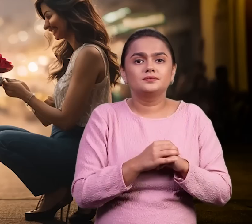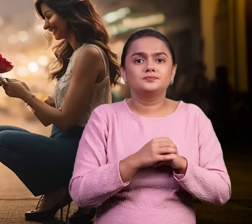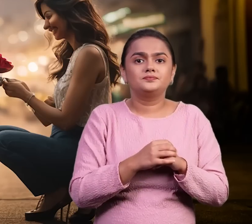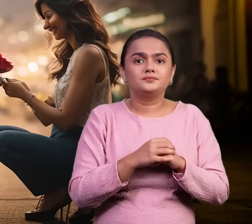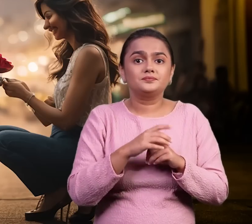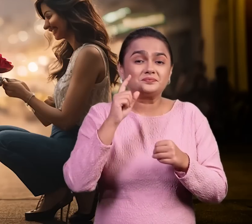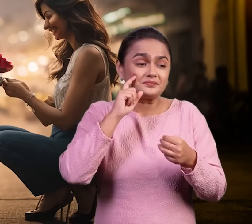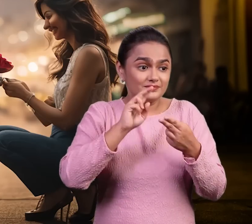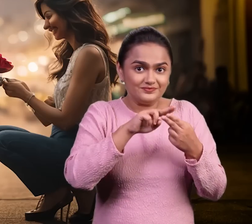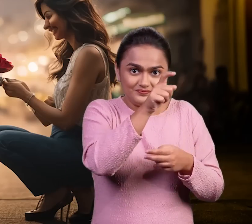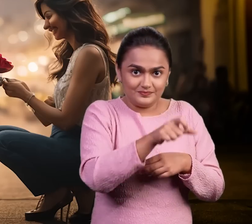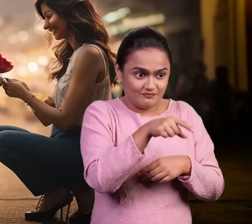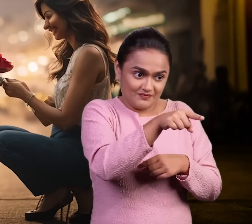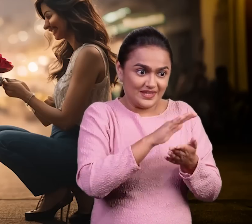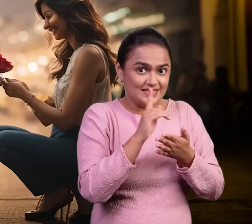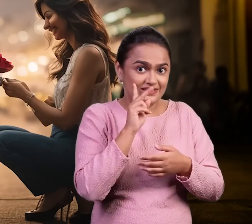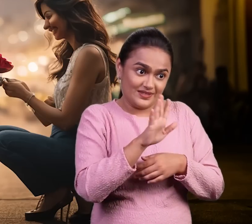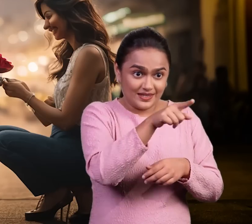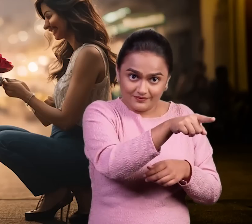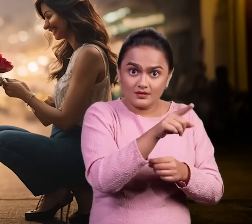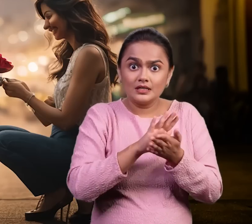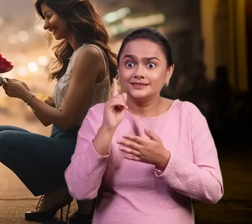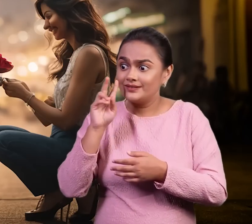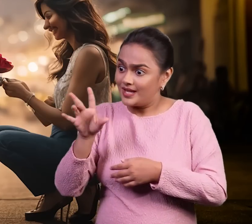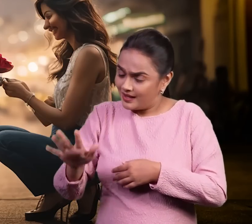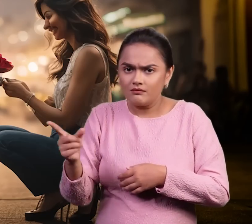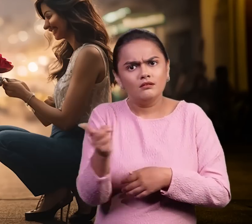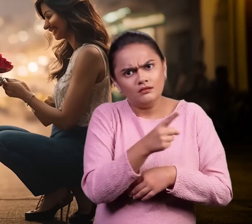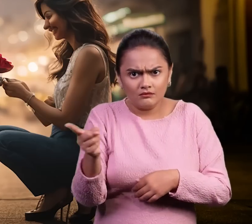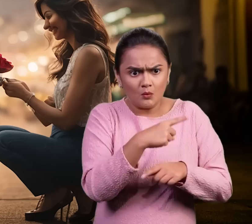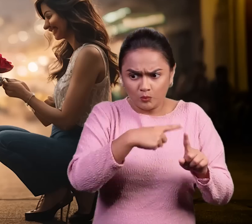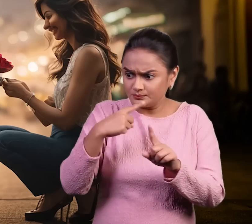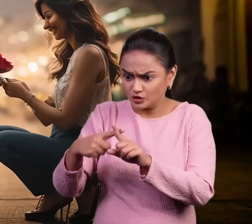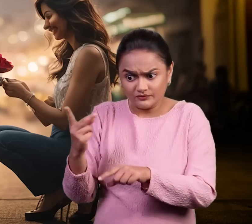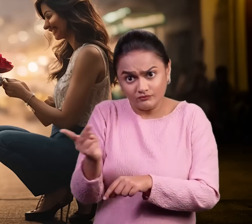an HIV-positive person can marry another HIV-positive person. If both partners are HIV-positive,